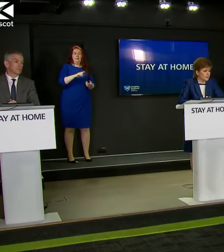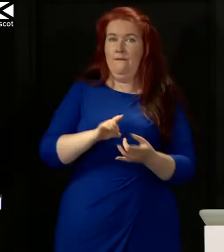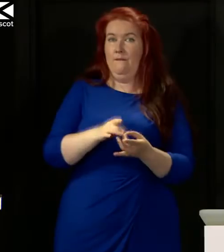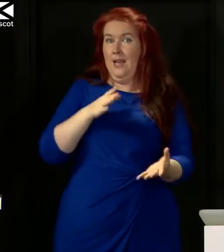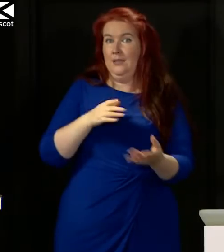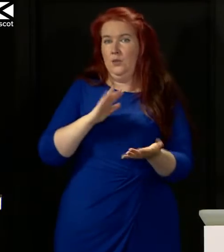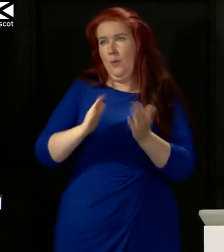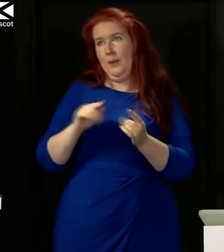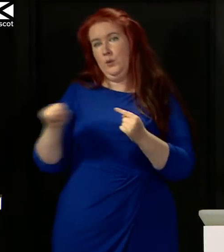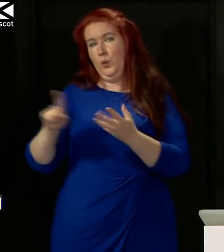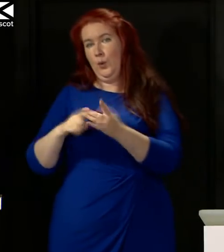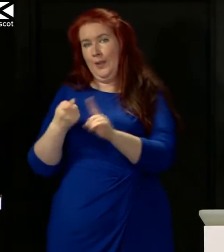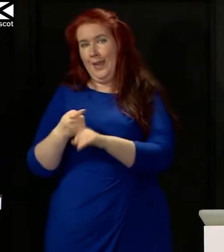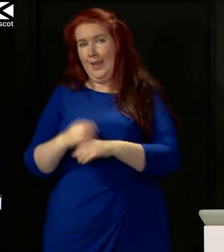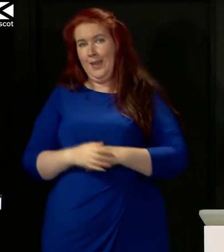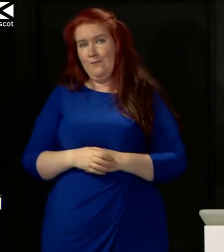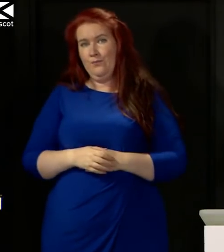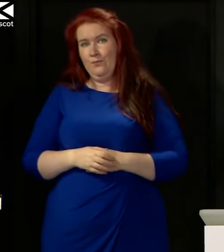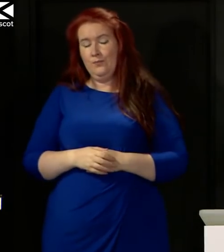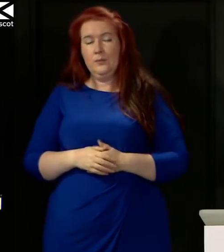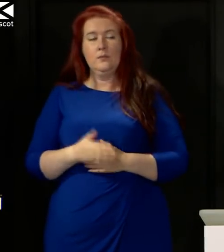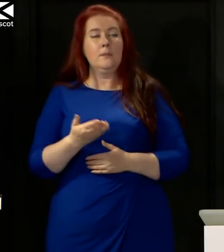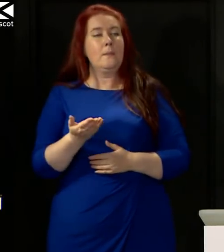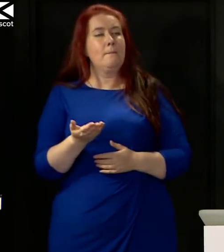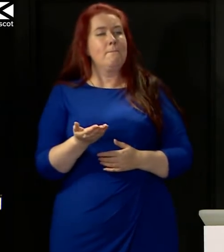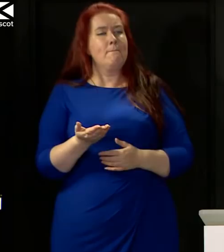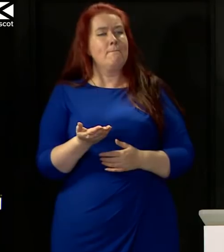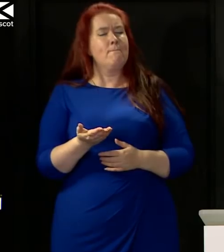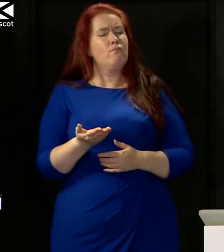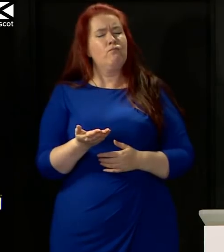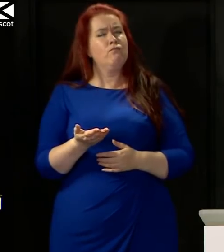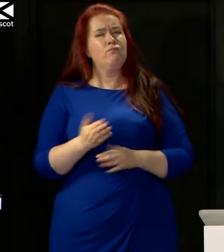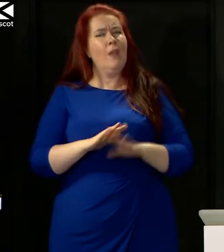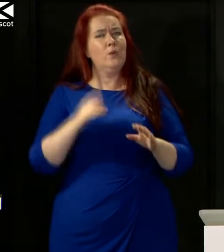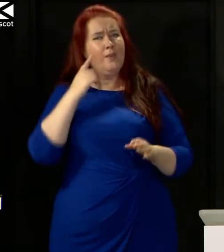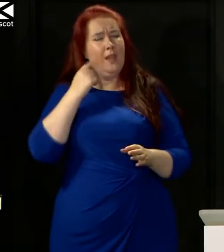Firstly, I don't think it is necessarily the case that we're seeing unemployment rise faster